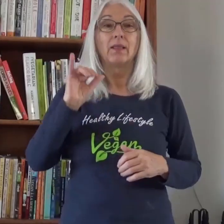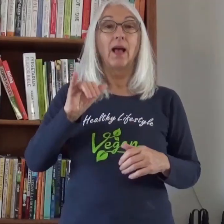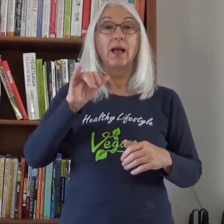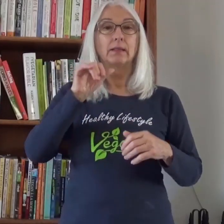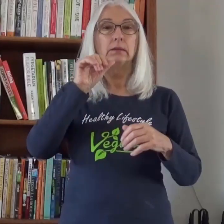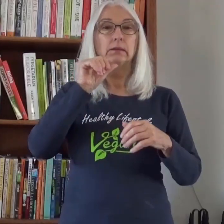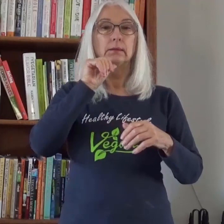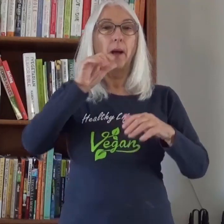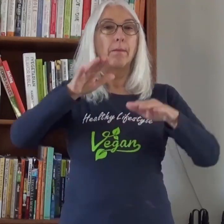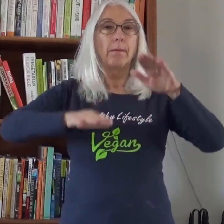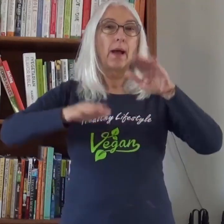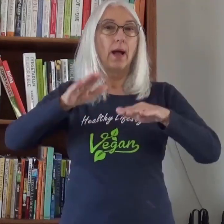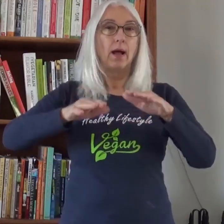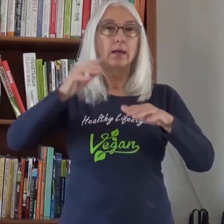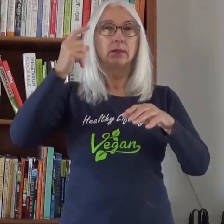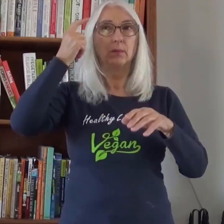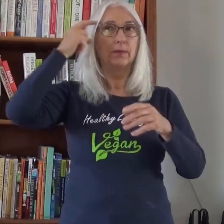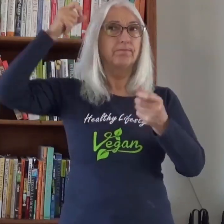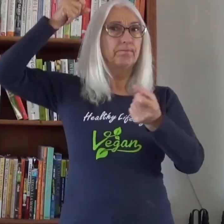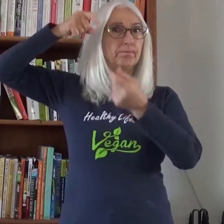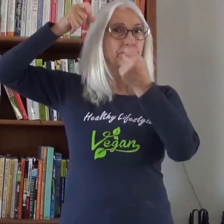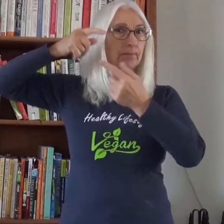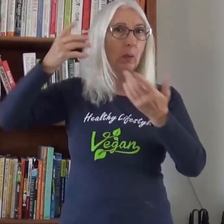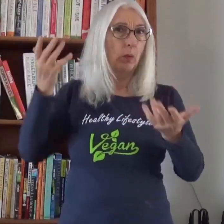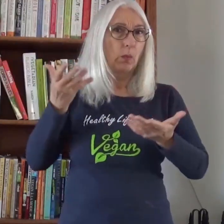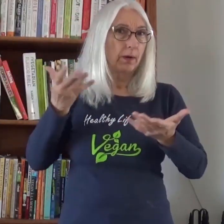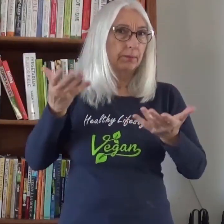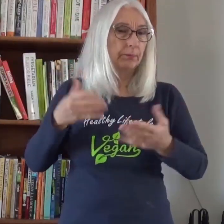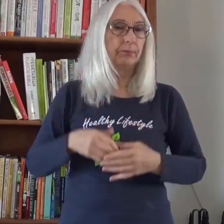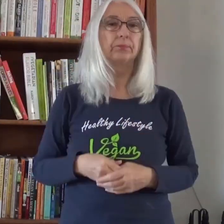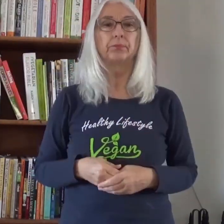Imbalance of Neurotransmitters